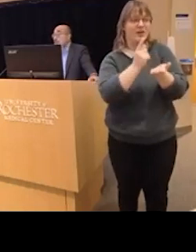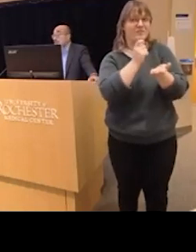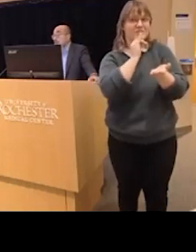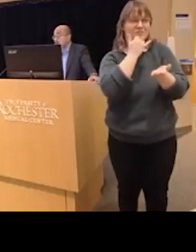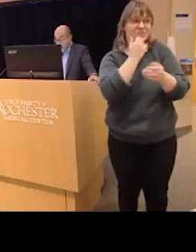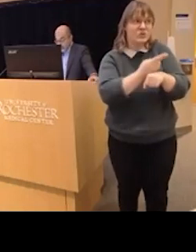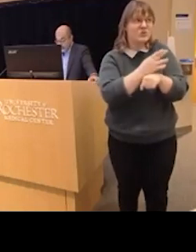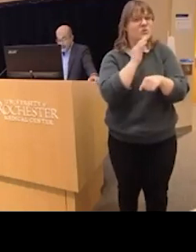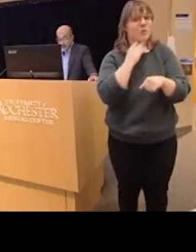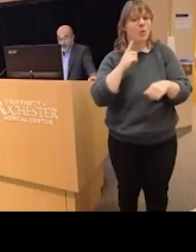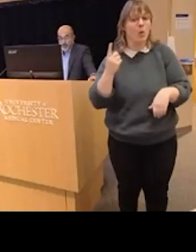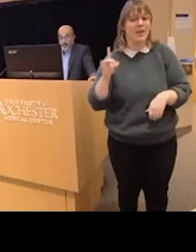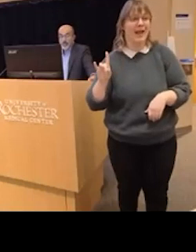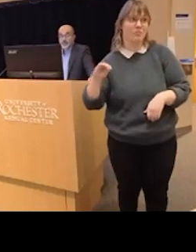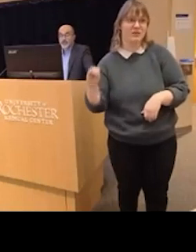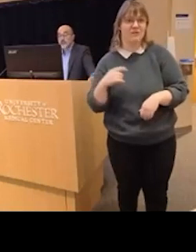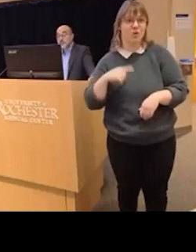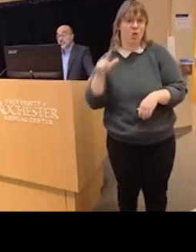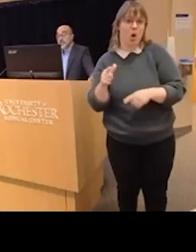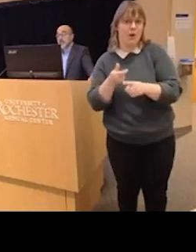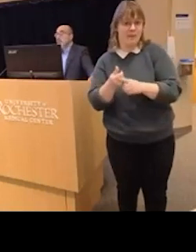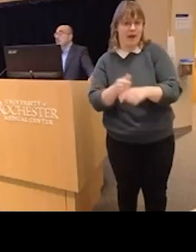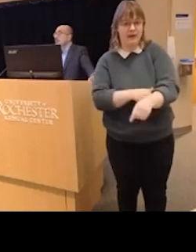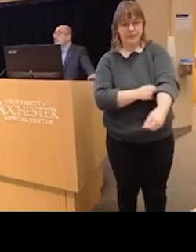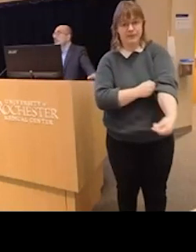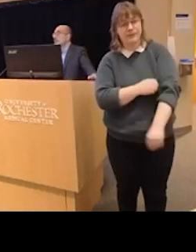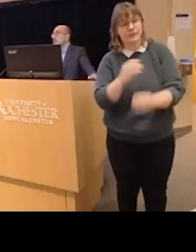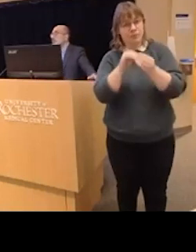low negative affet group and we've done further studies that kind of look at this relationship